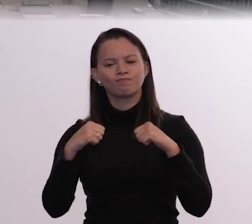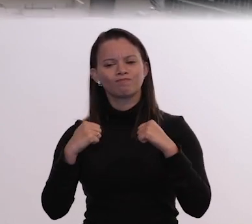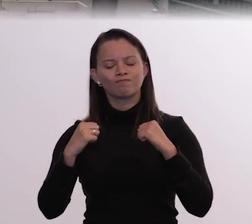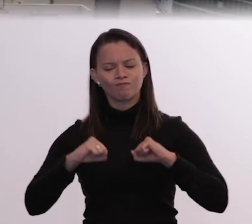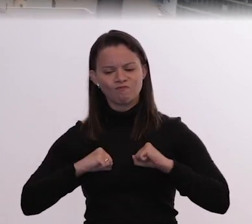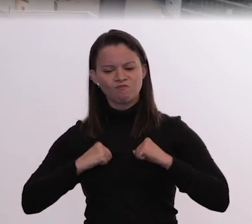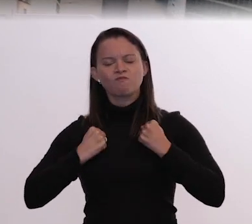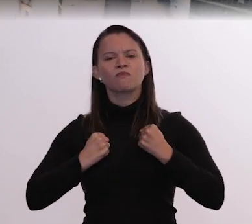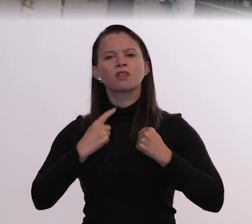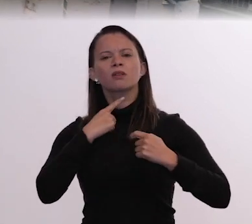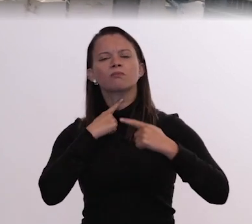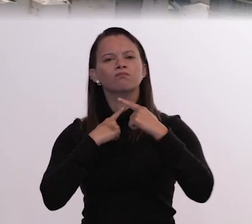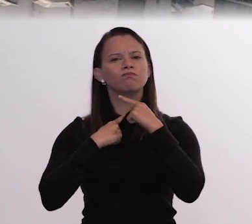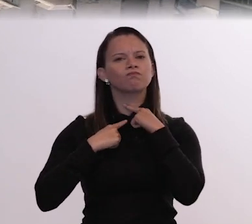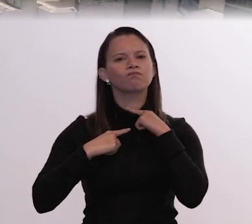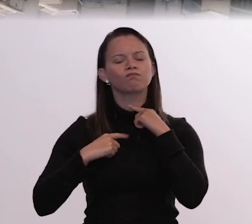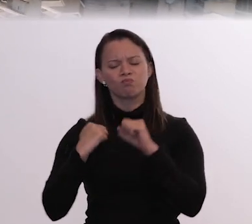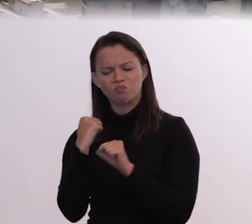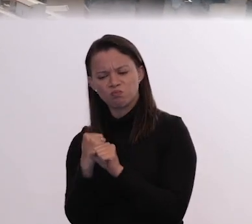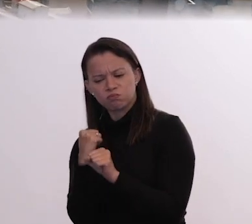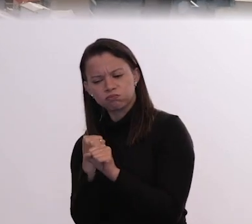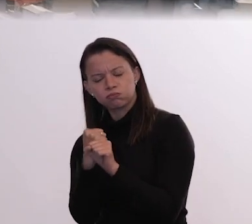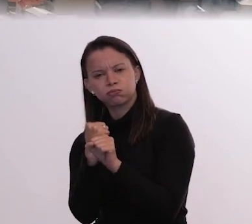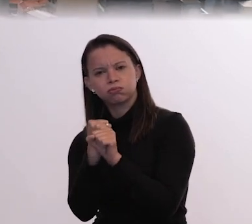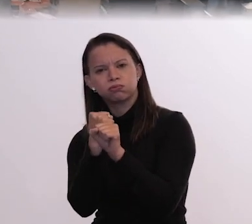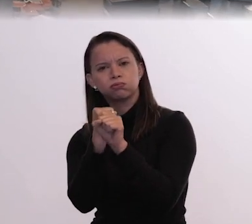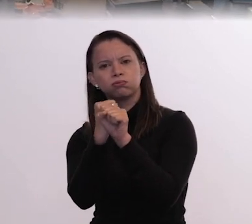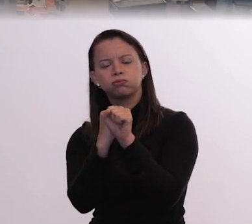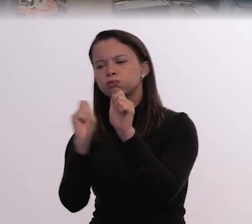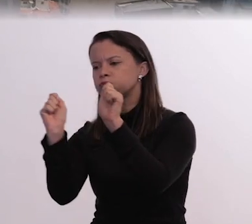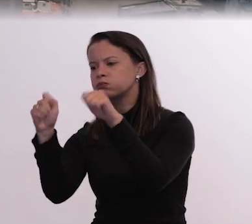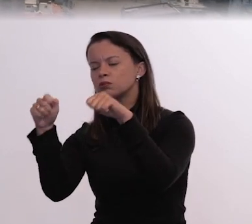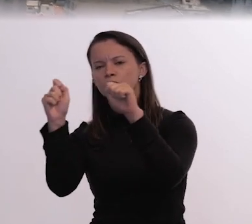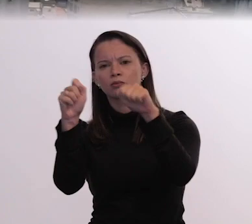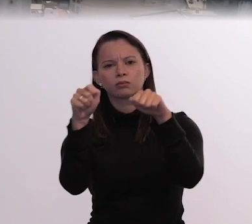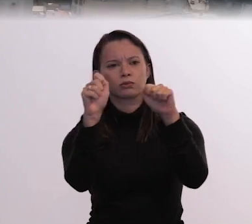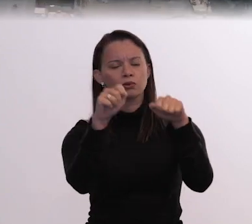these possibilities in every city today. I think it has to be from the bottom up